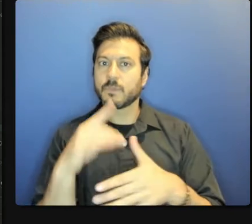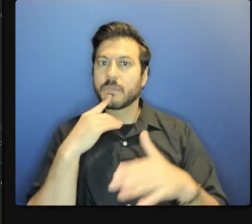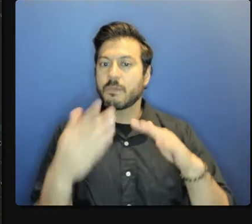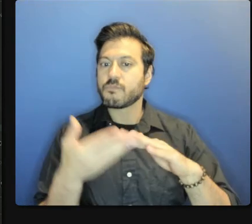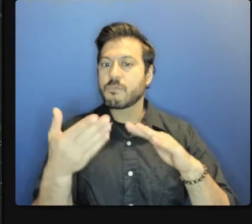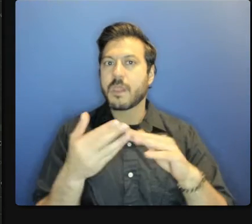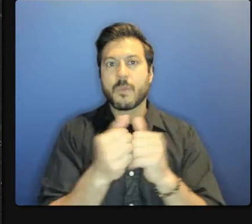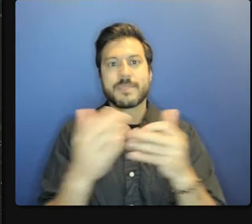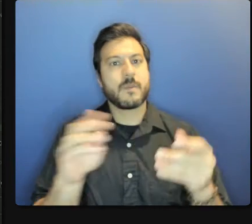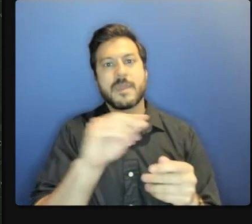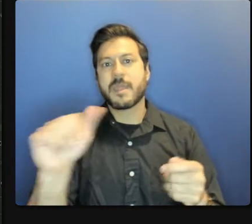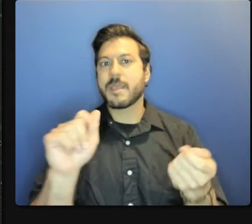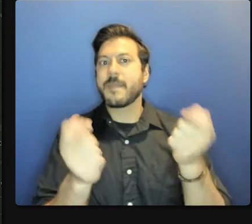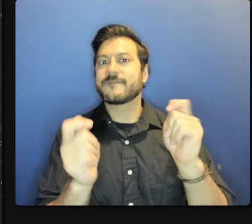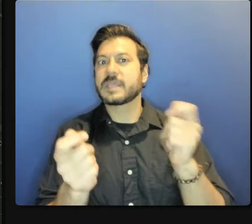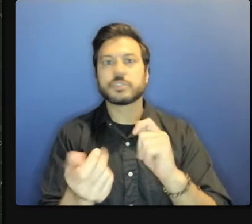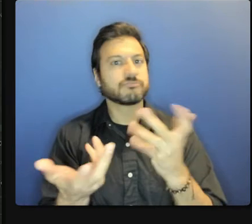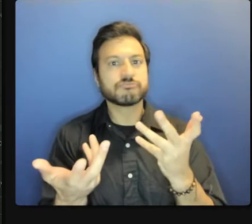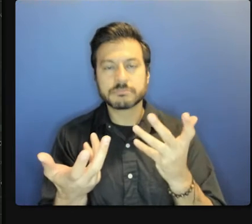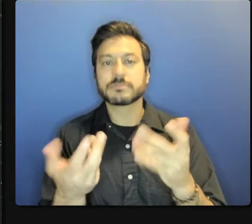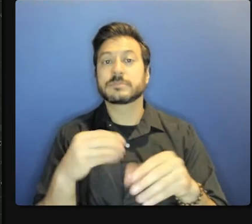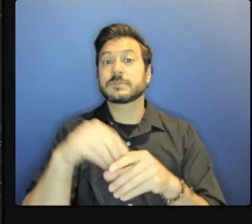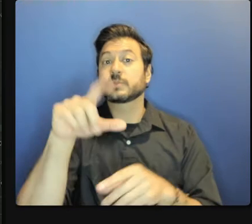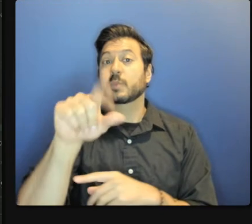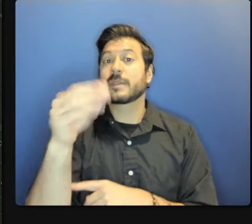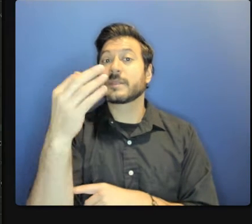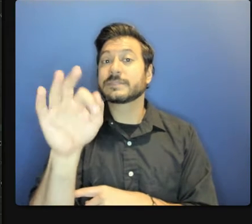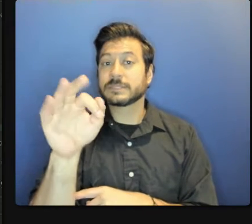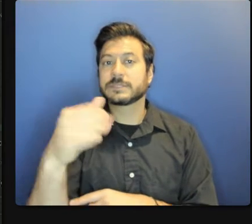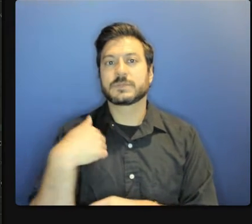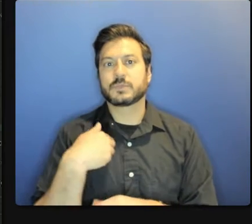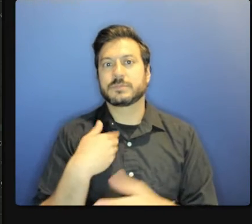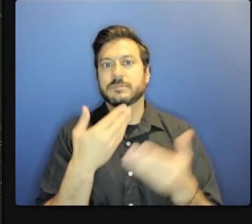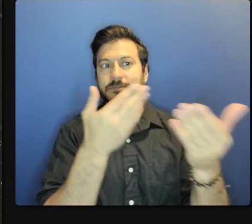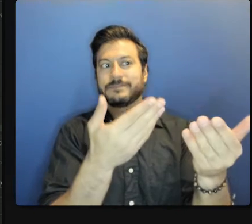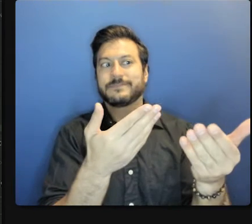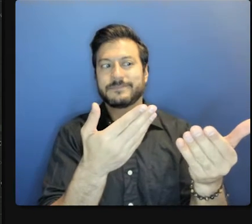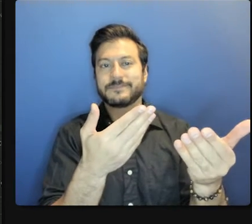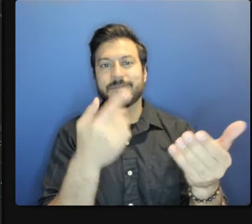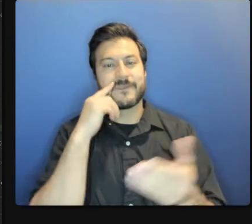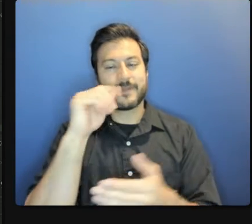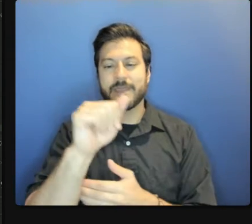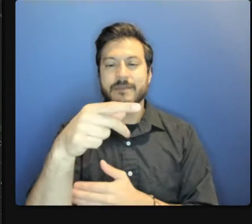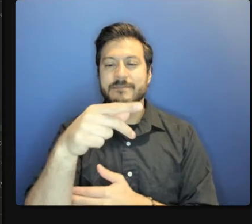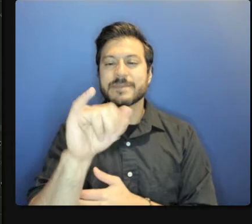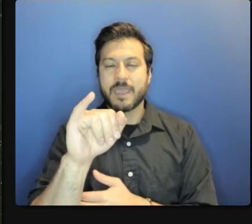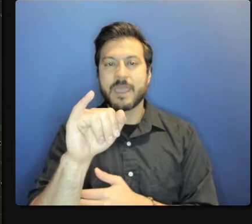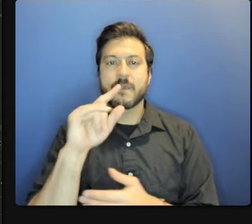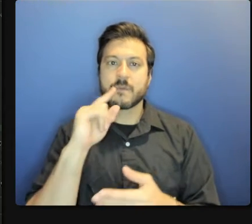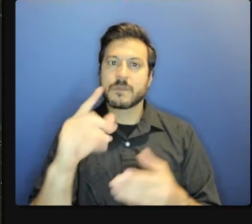is generally going to run without any modification. But in 2019, we presented the outline for an API set